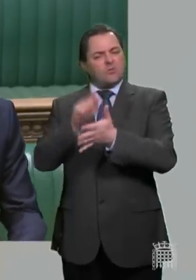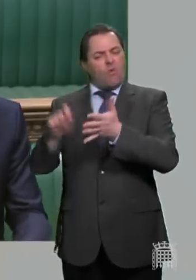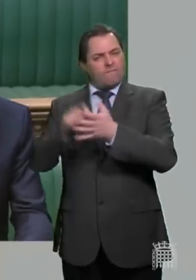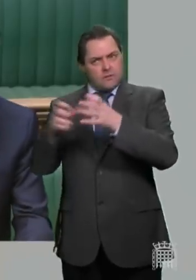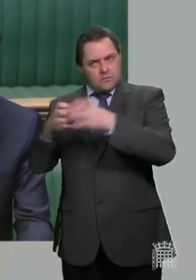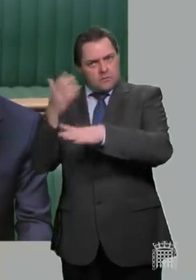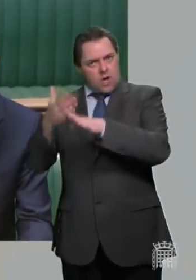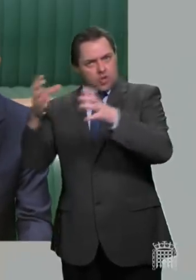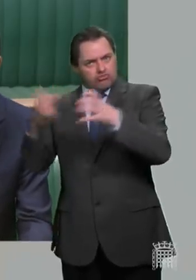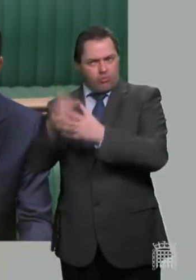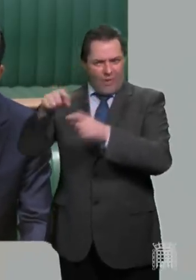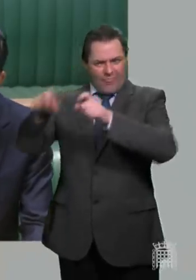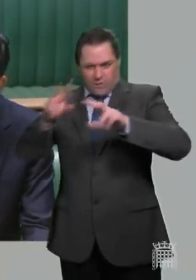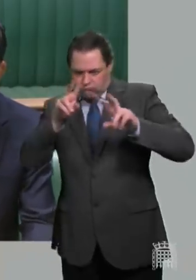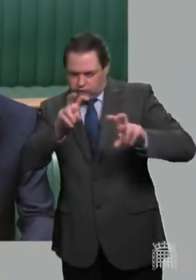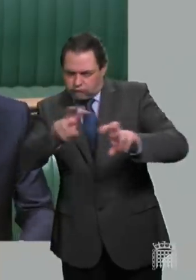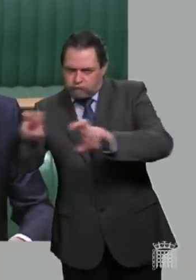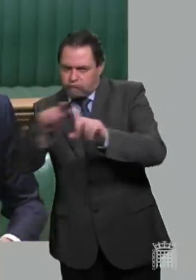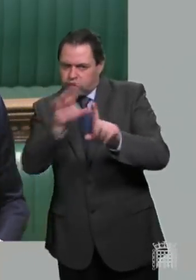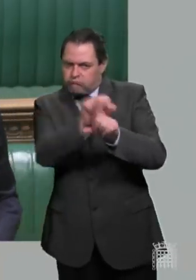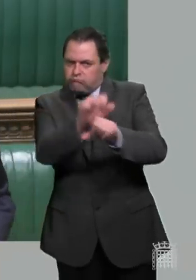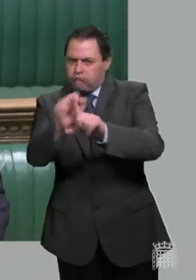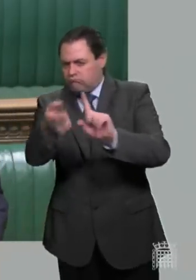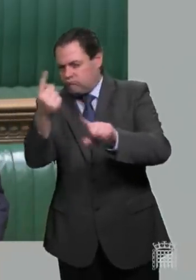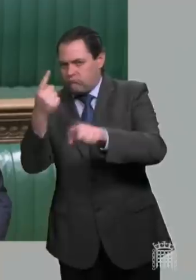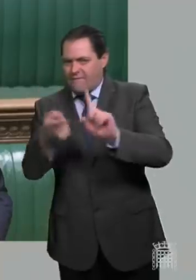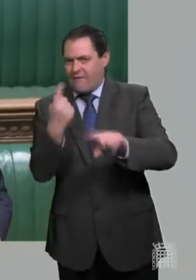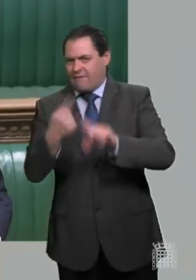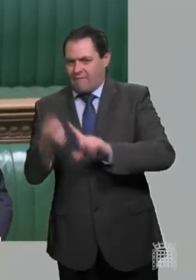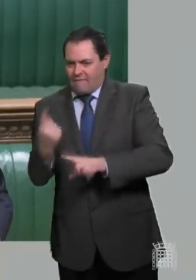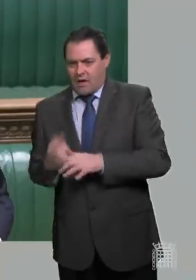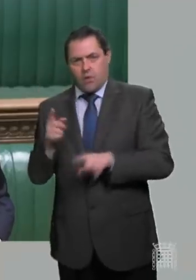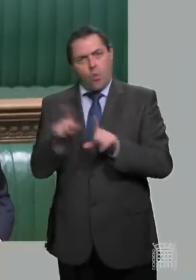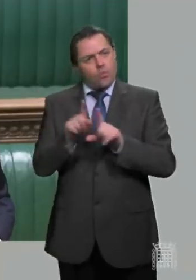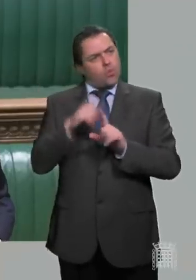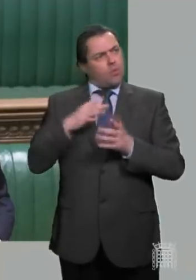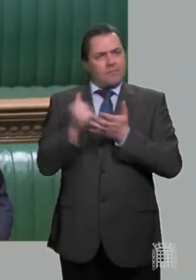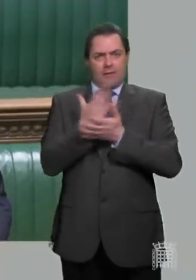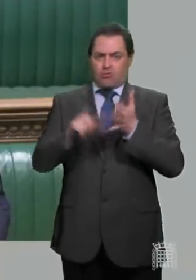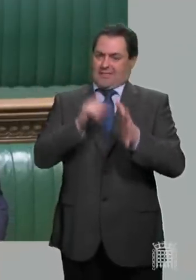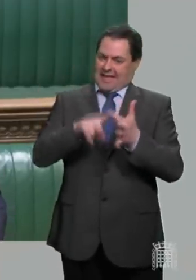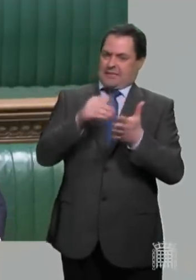as well as new measures and new investment in HMRC to clamp down on tax avoidance and evasion. The